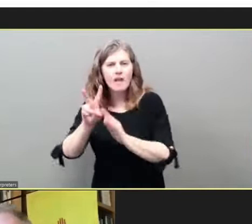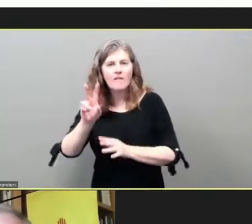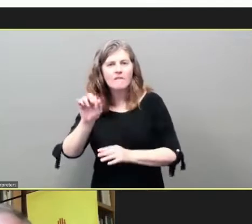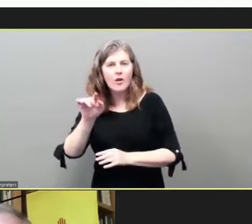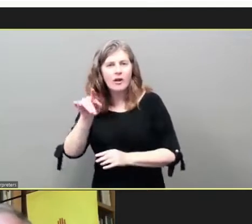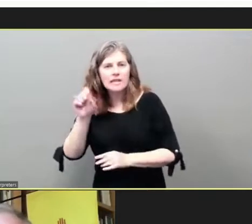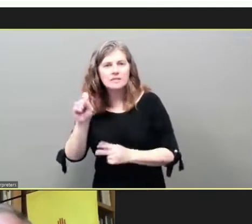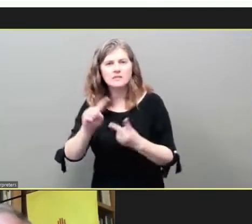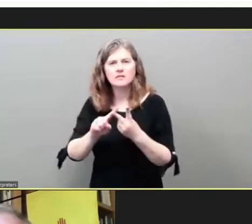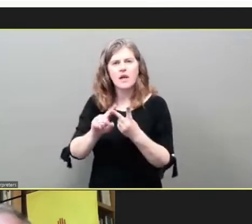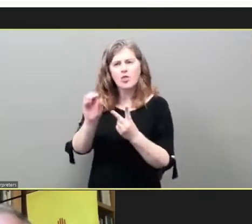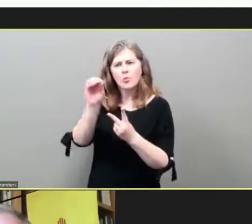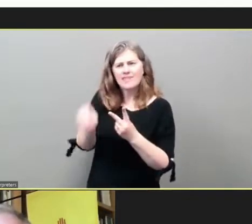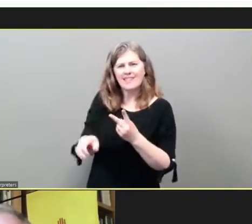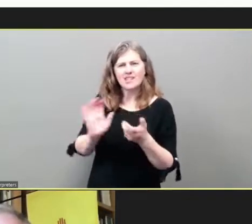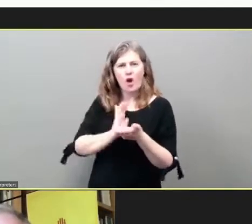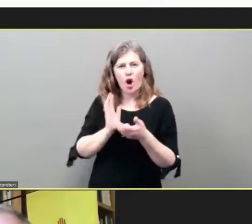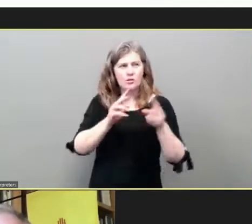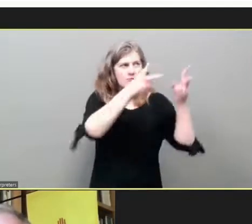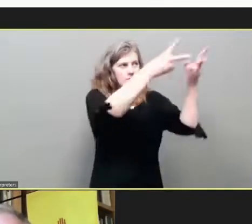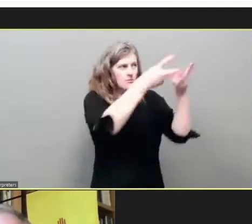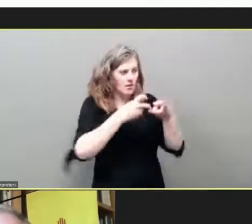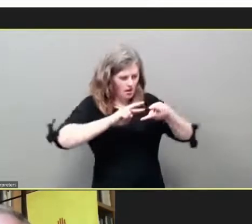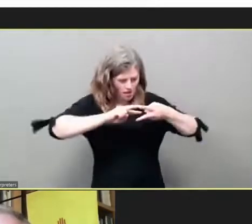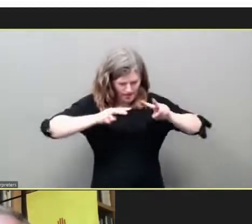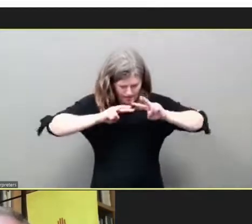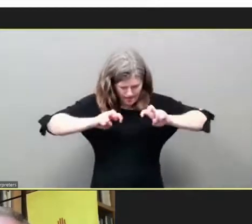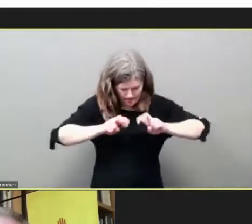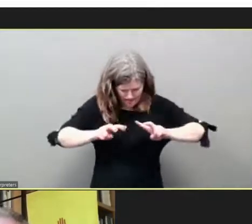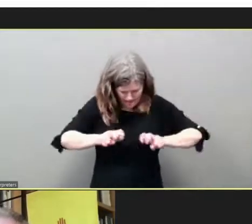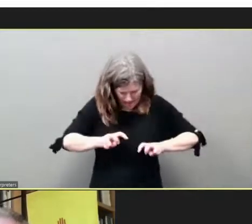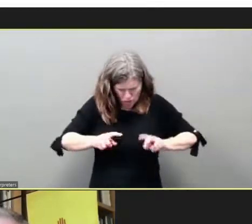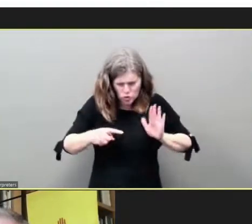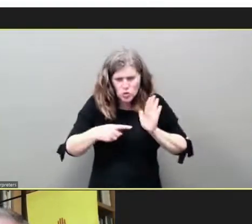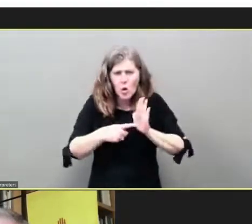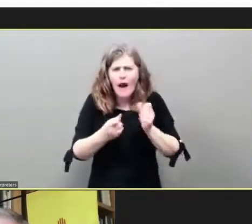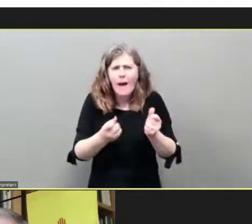of our sequence um testing results that are showing the variants. So we are